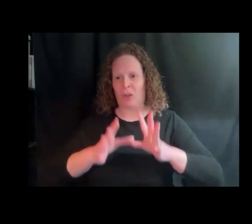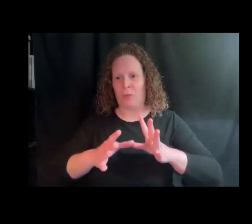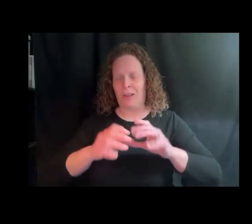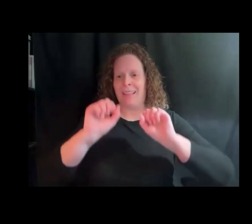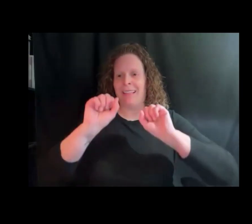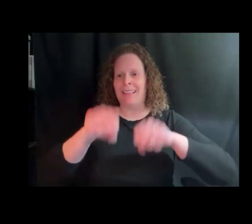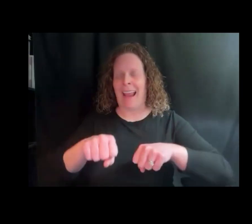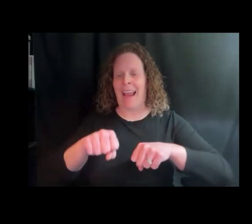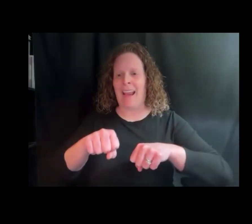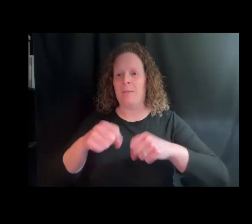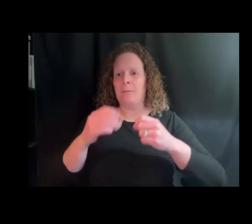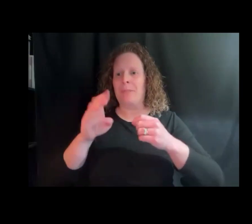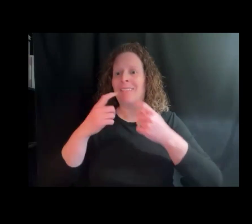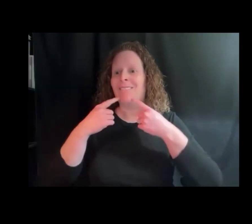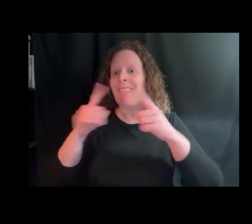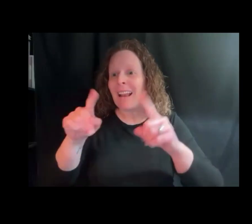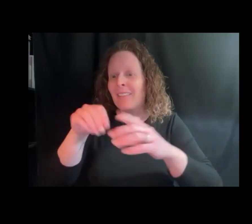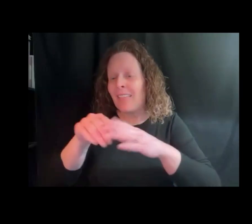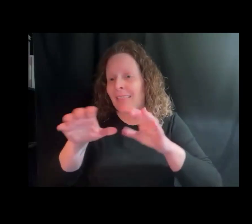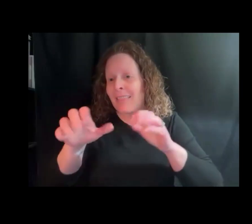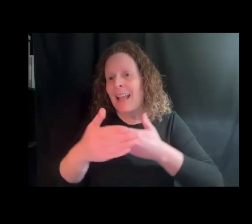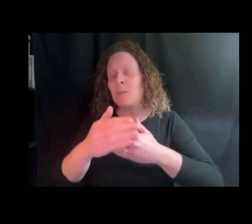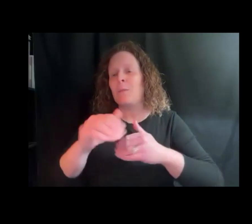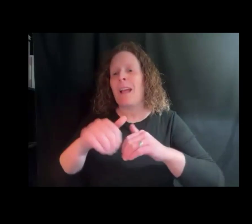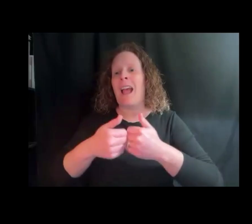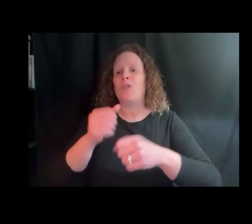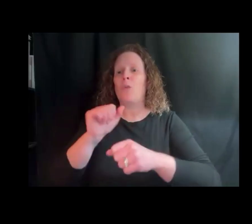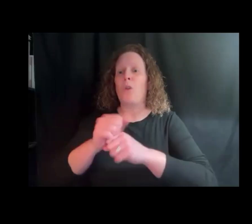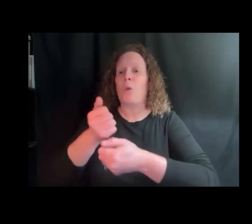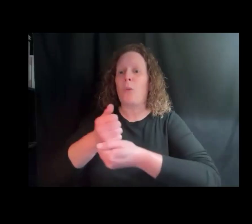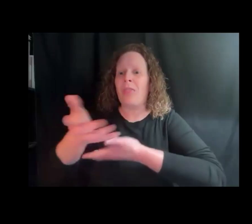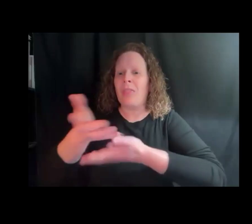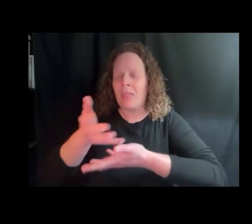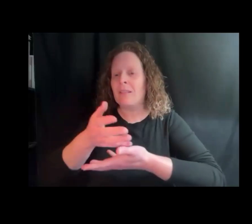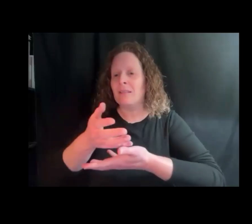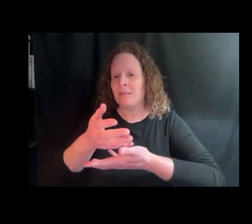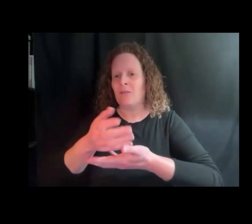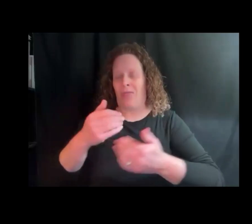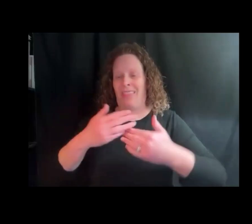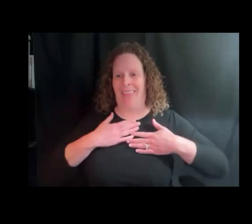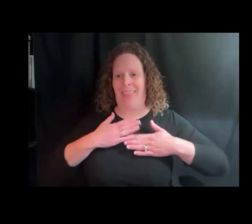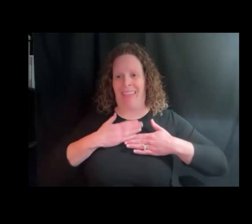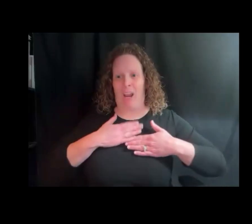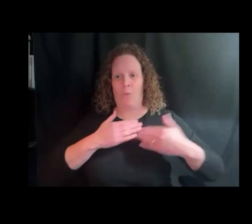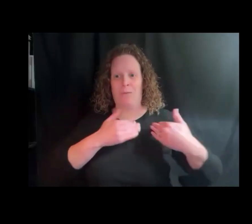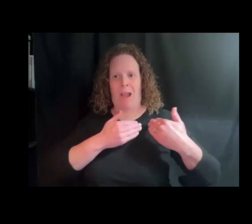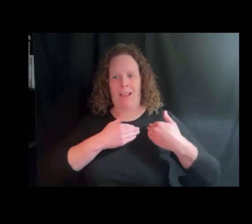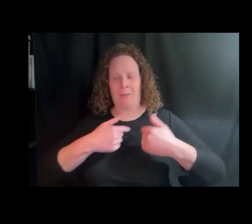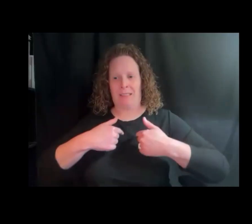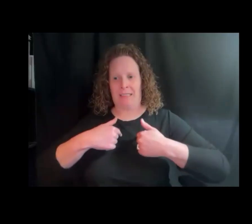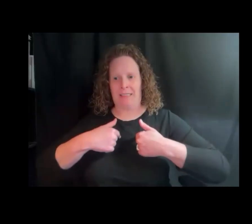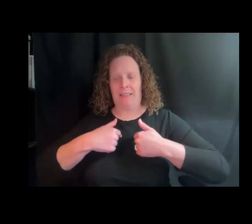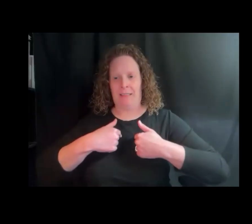and how the interpreter can be effective in the classroom. What are their responsibilities in the classroom?